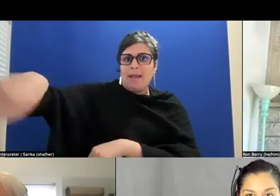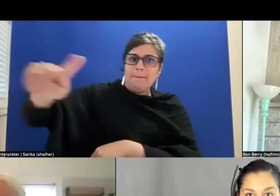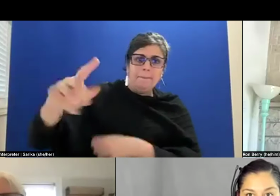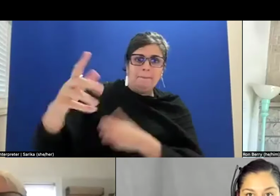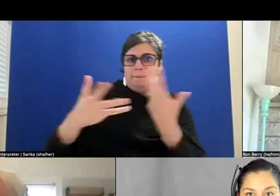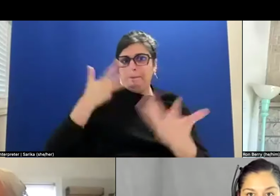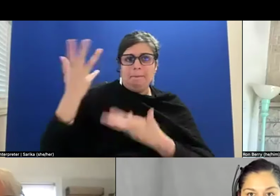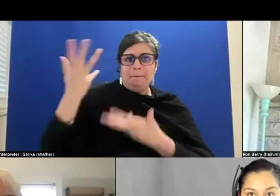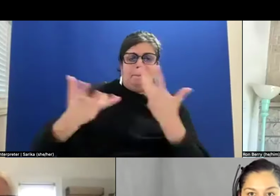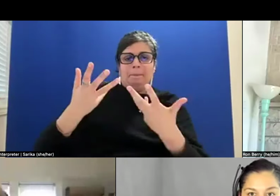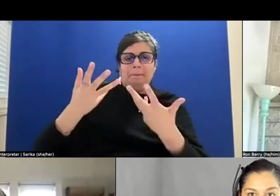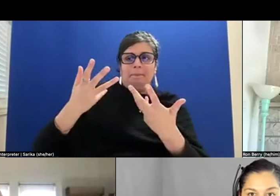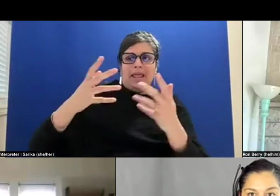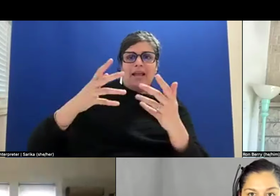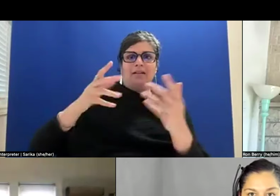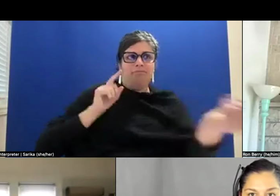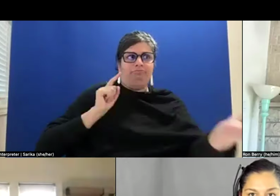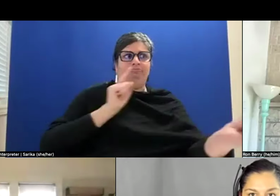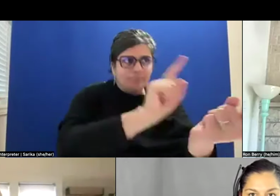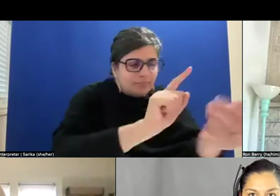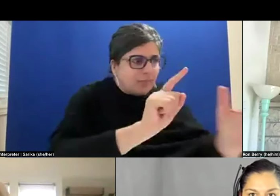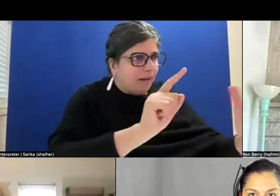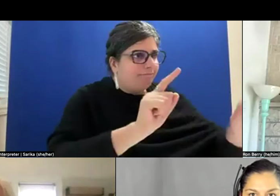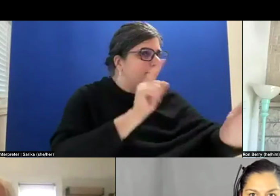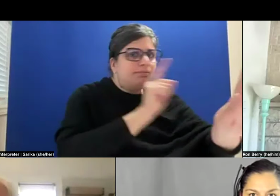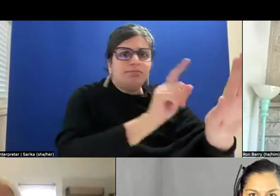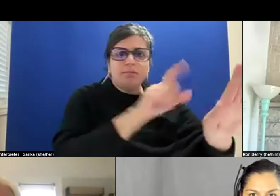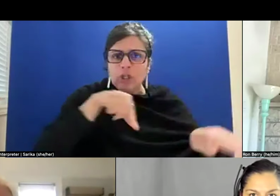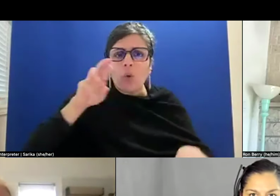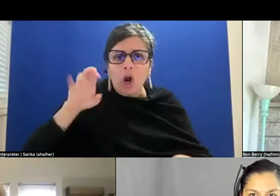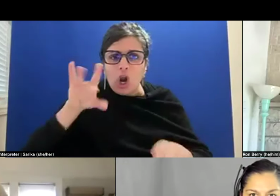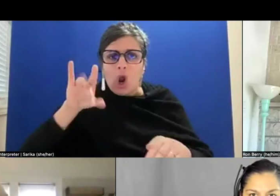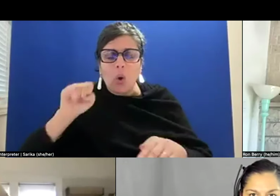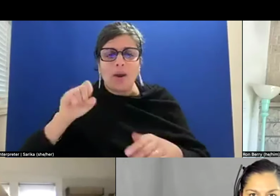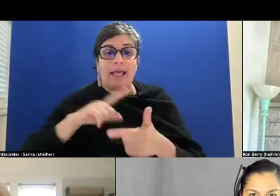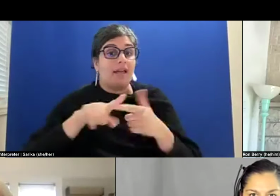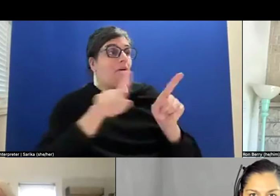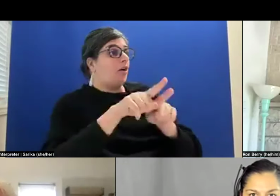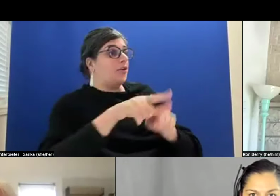you know, go to a QR code. And then I also had that same conversation with people at Honeycomb Network in